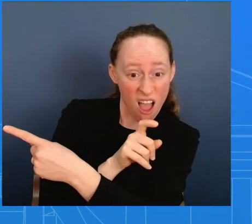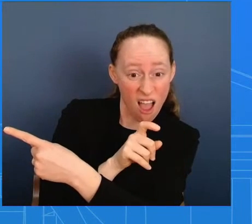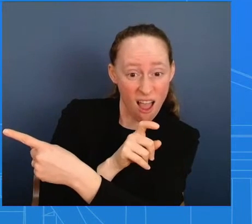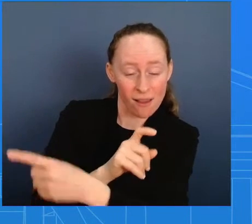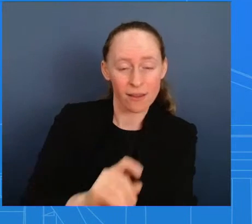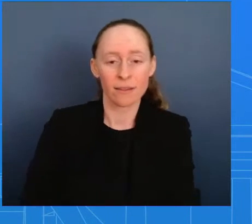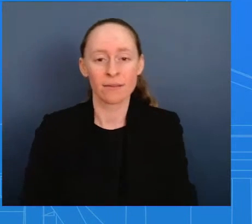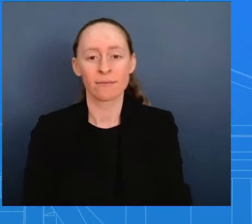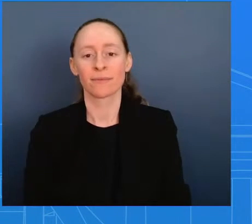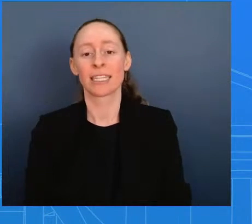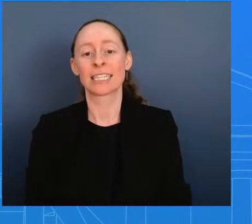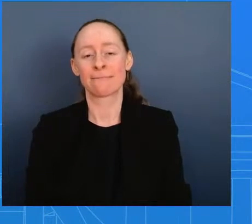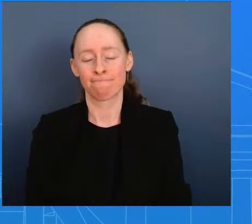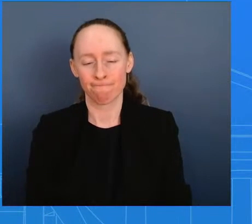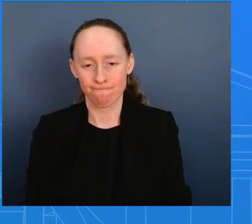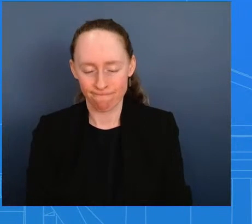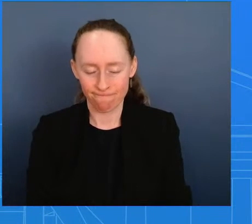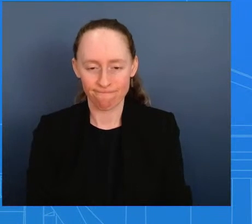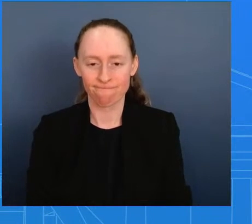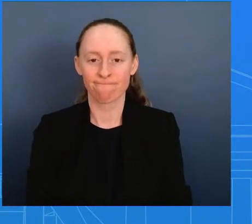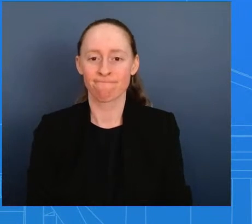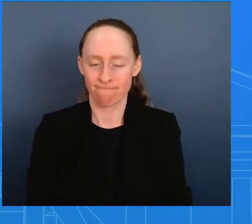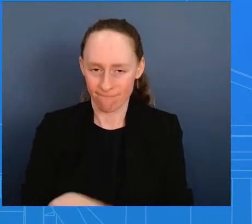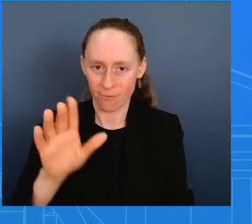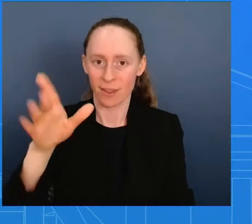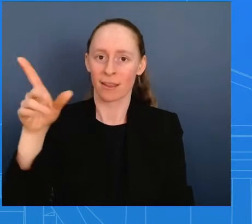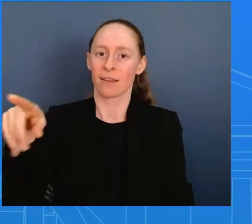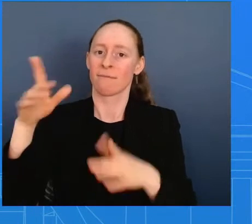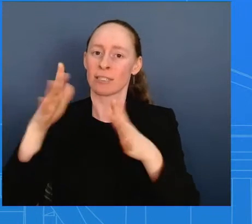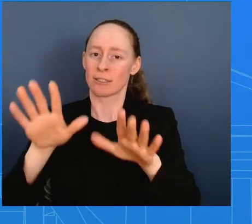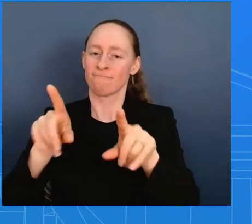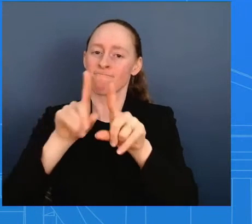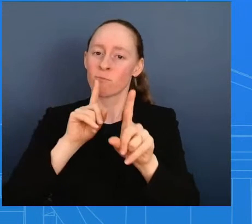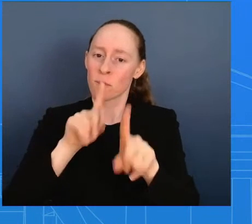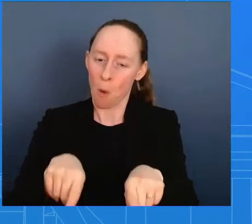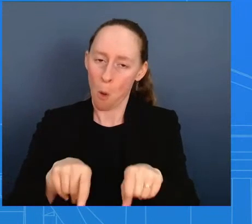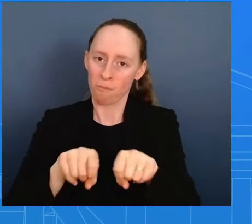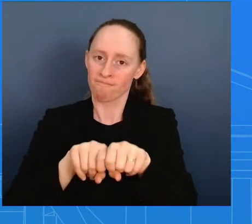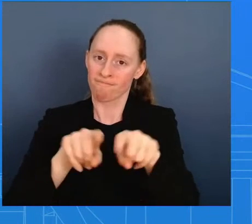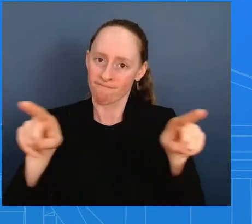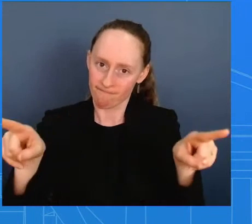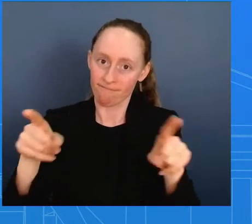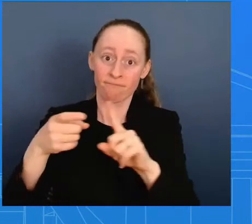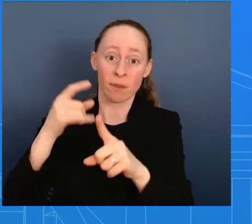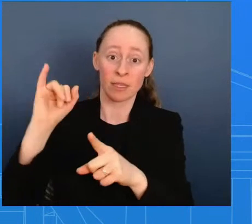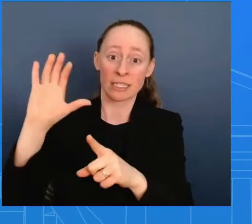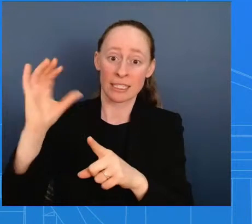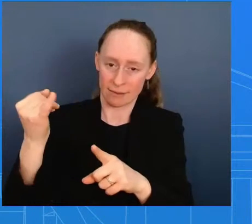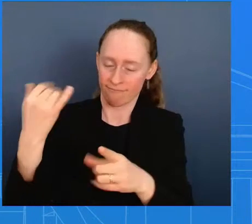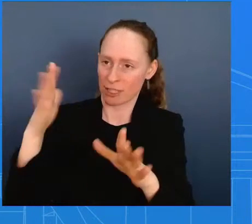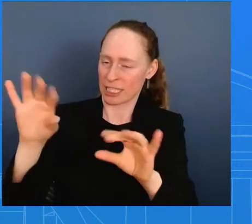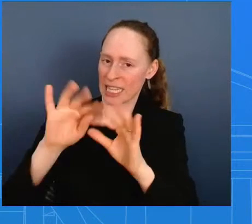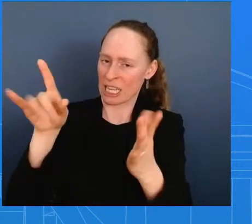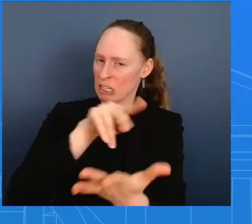in writing, in detail its position on this issue, and I'd ask you to read it. Thank you. The Press: Are you saying that it doesn't line up for them with what she's saying?